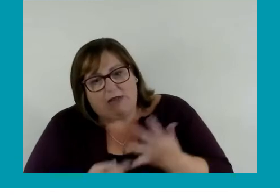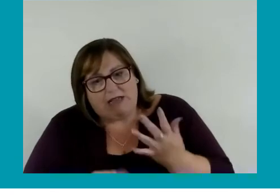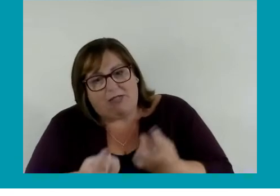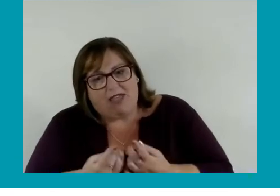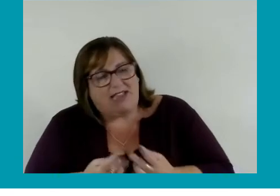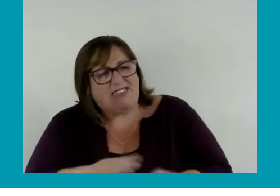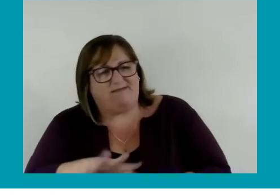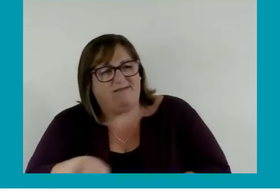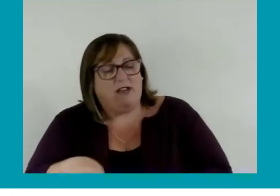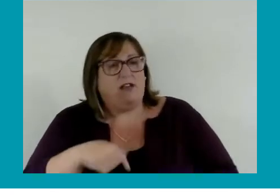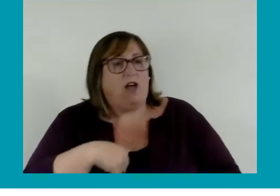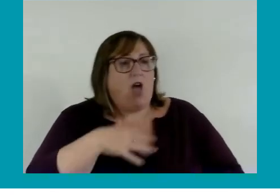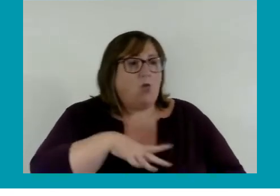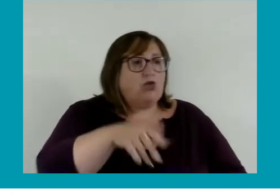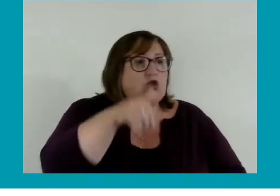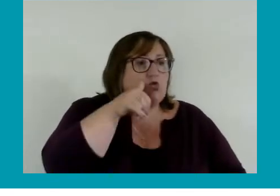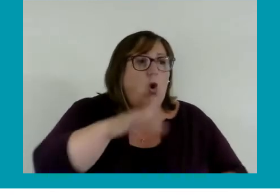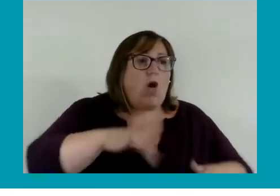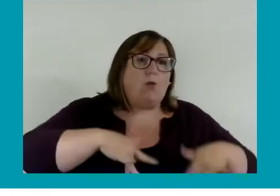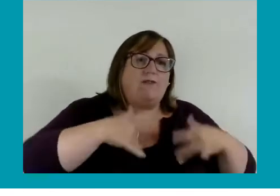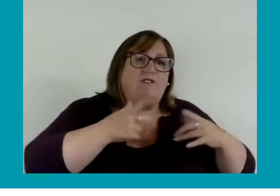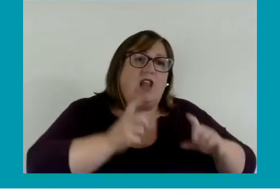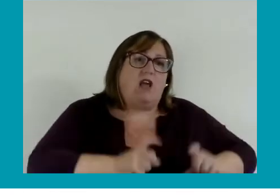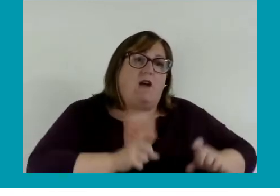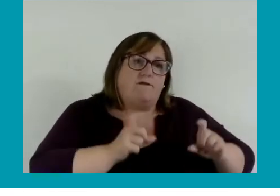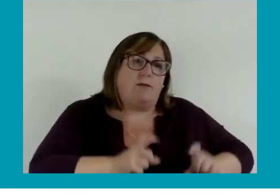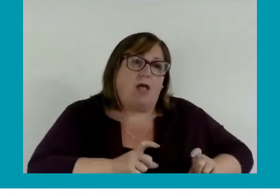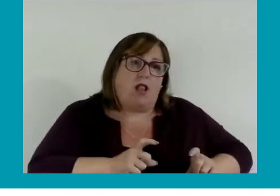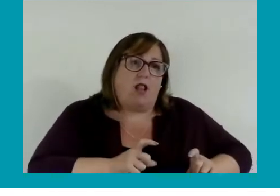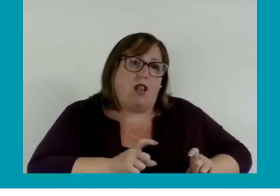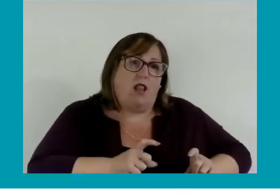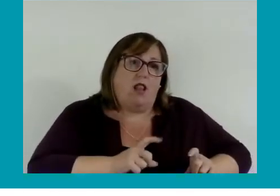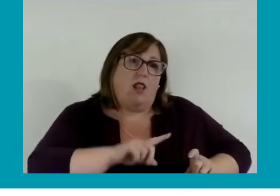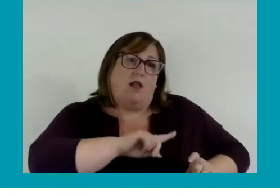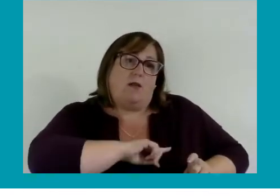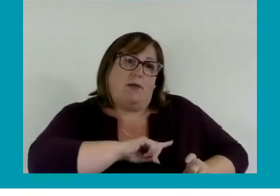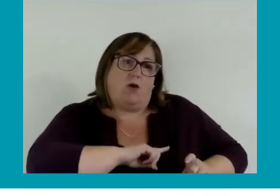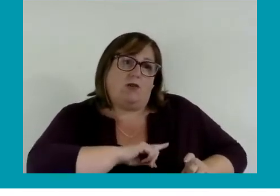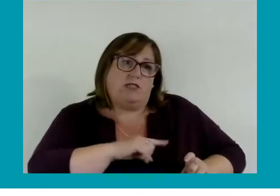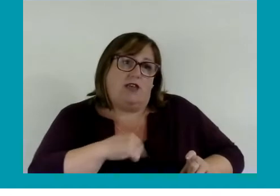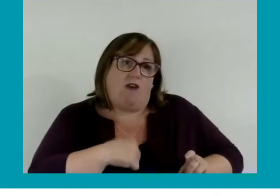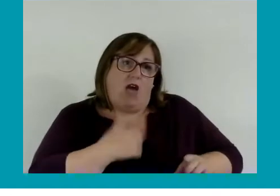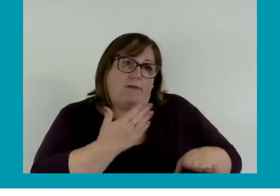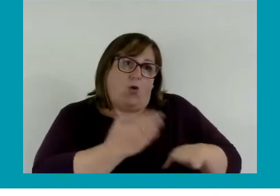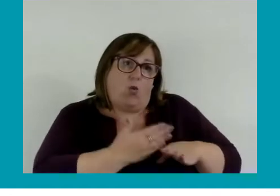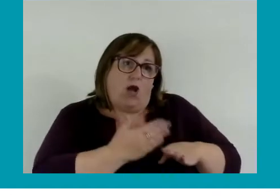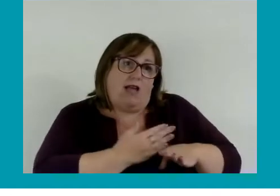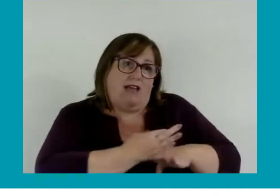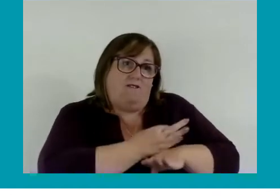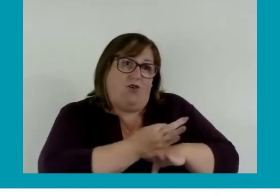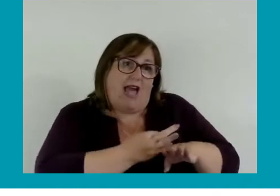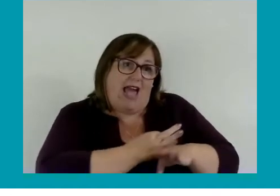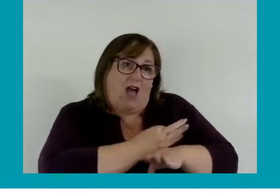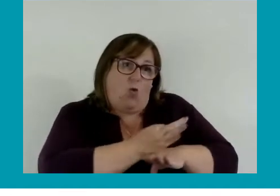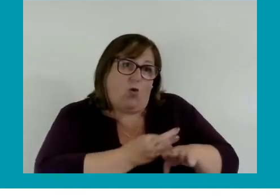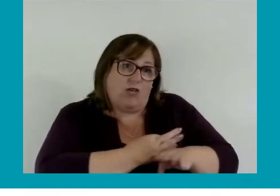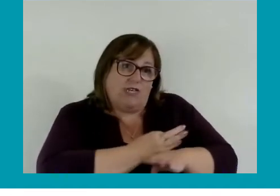for you because i spend a lot of hours and when i get connected to an employer i will get absorbed